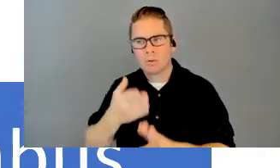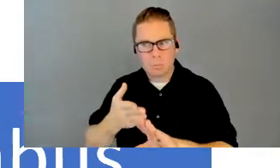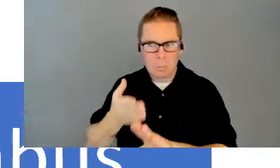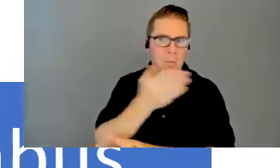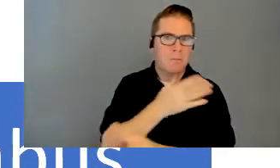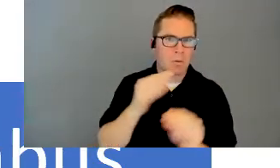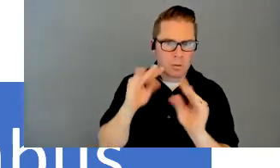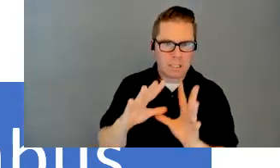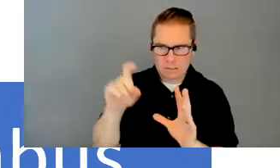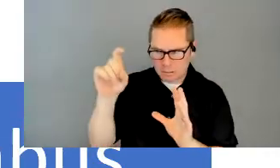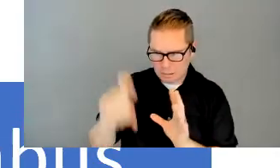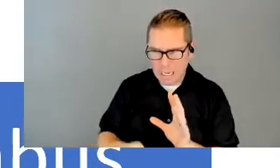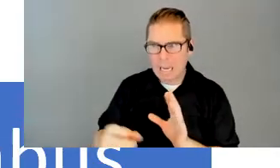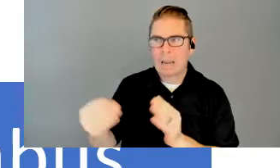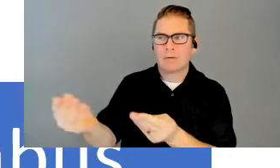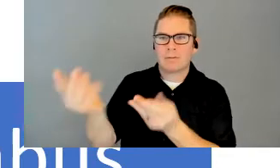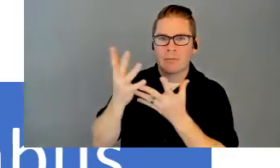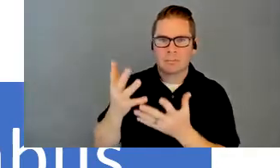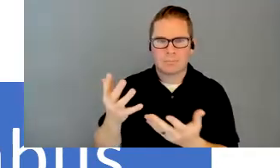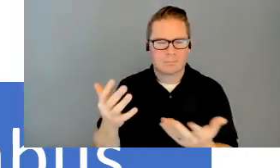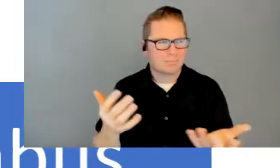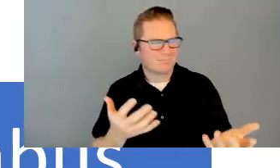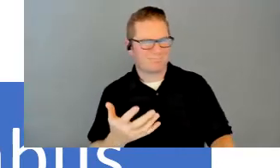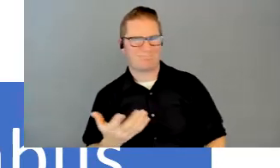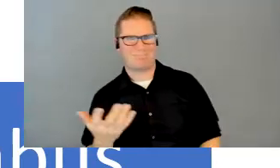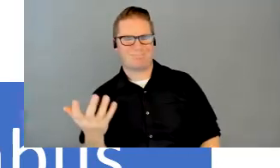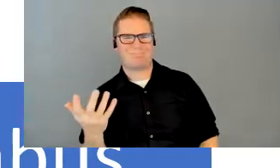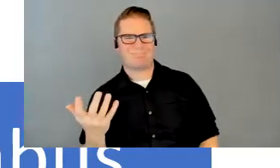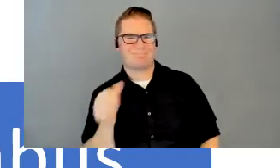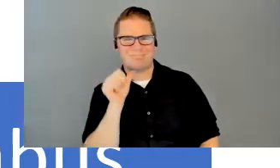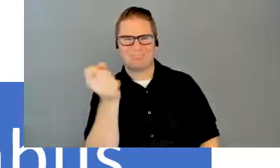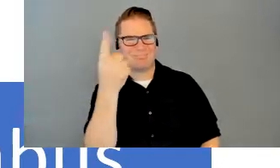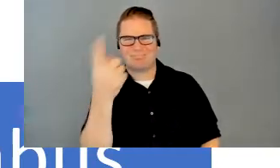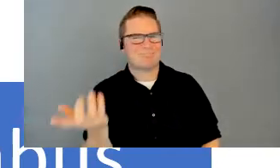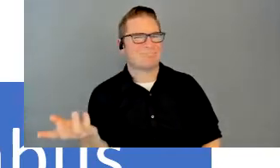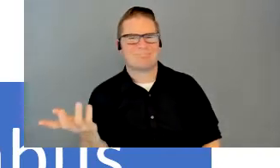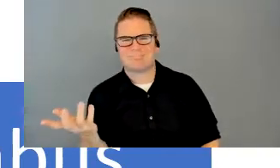I don't get it. How am I as a student going to communicate